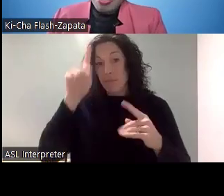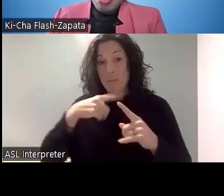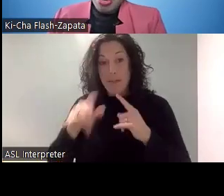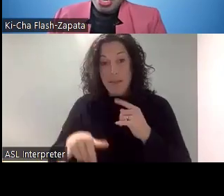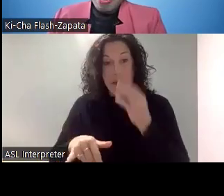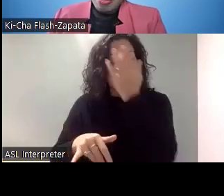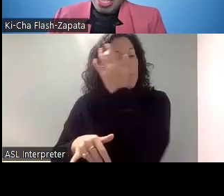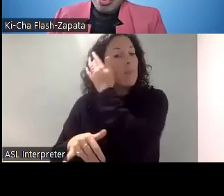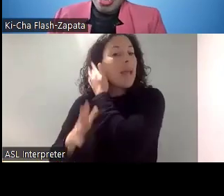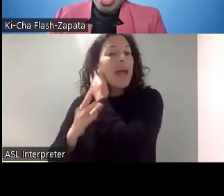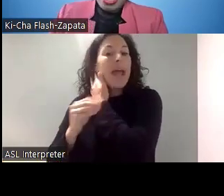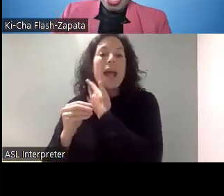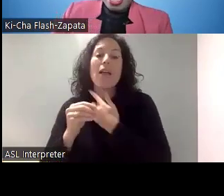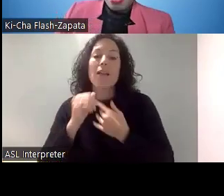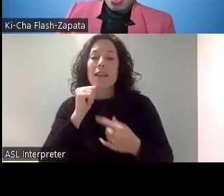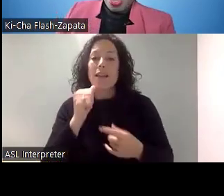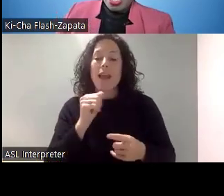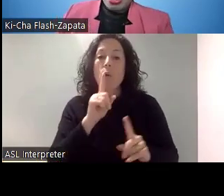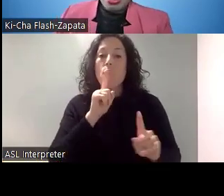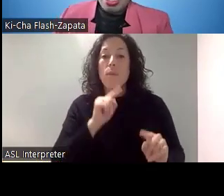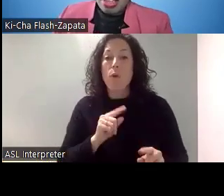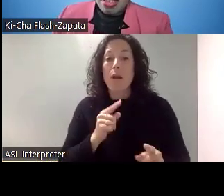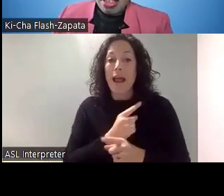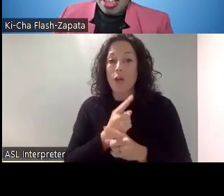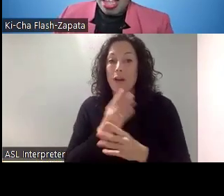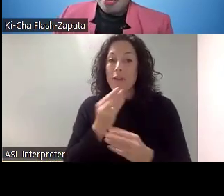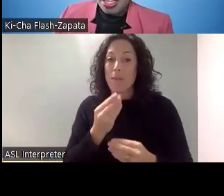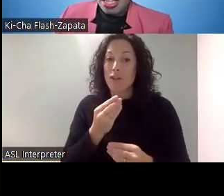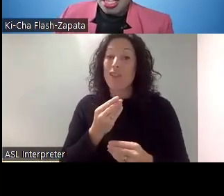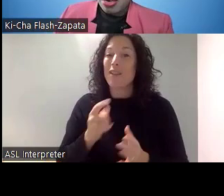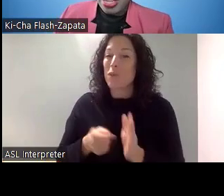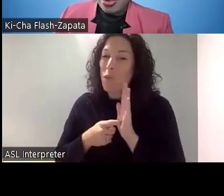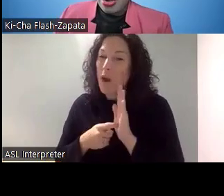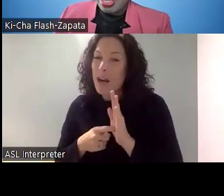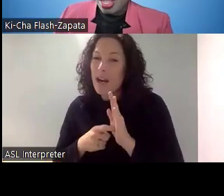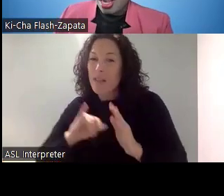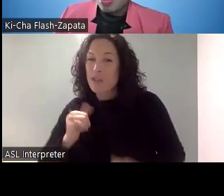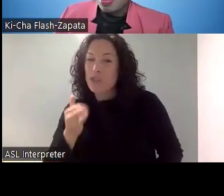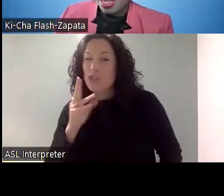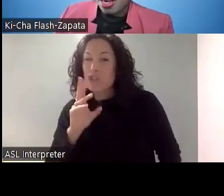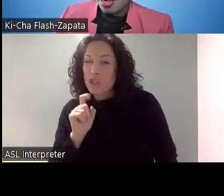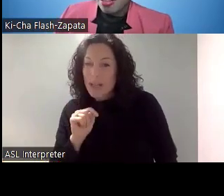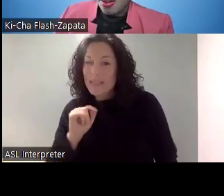Other Support information as required in the Just-in-Time via eRA or in the RPPRs.